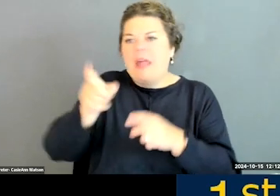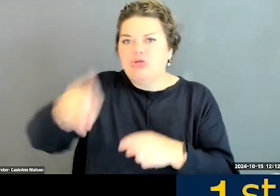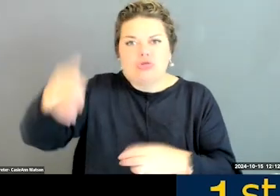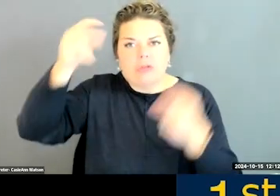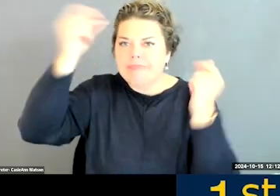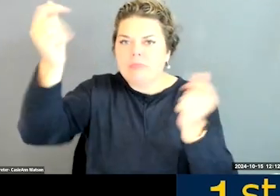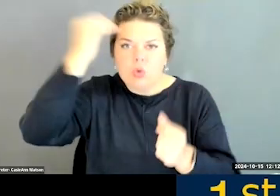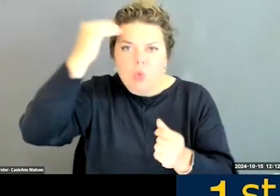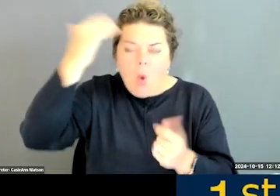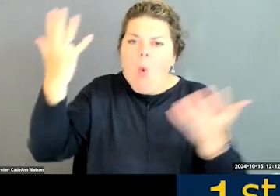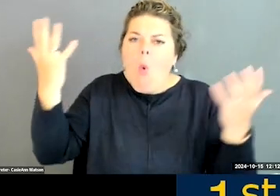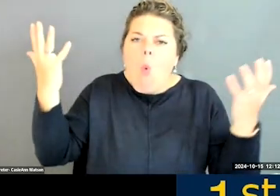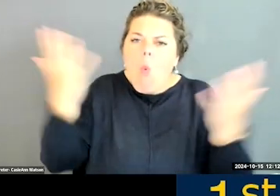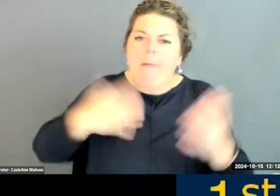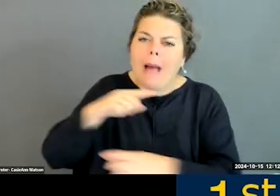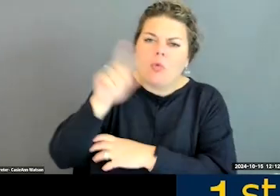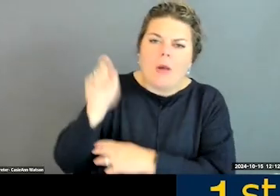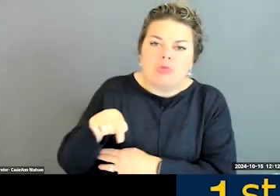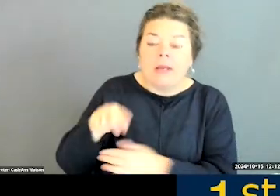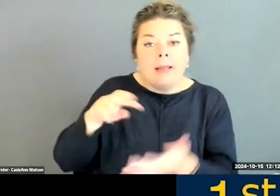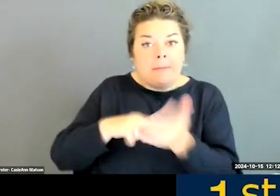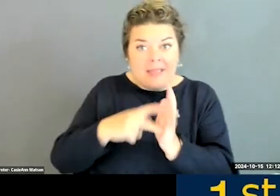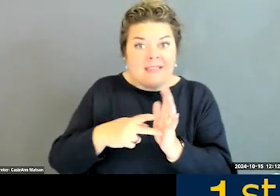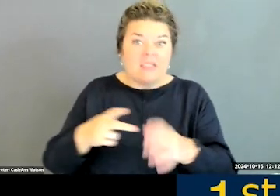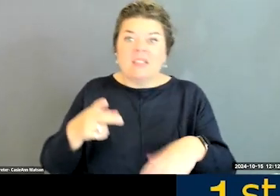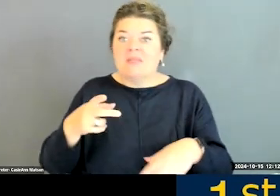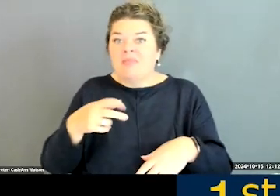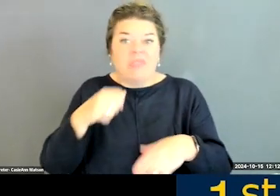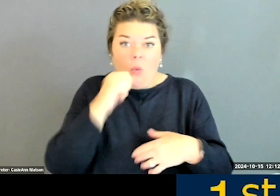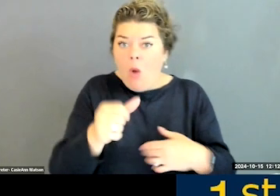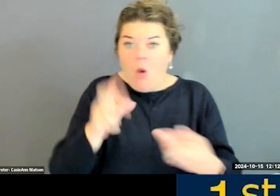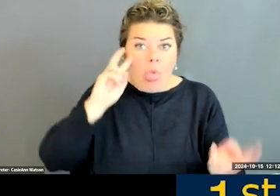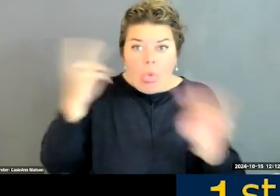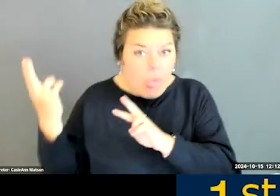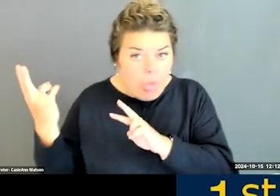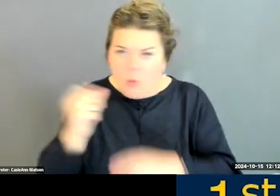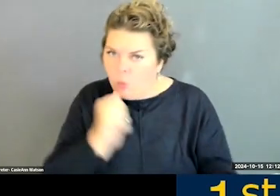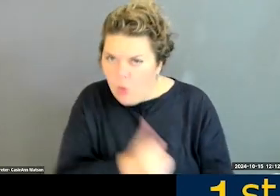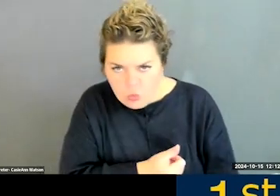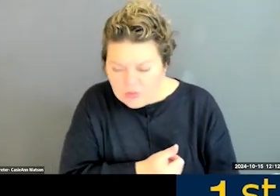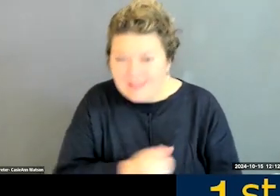This helps us limit the risk of misunderstanding and limit the risk of misinterpretation, because clarity really makes